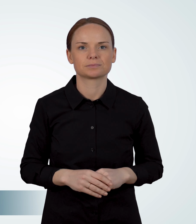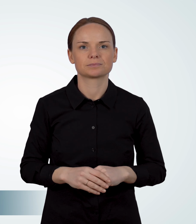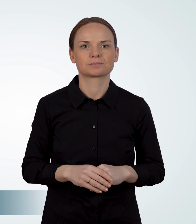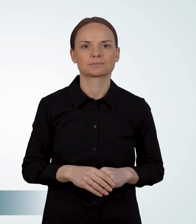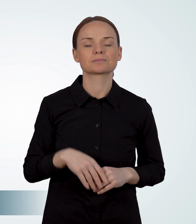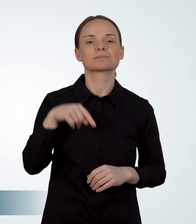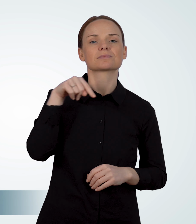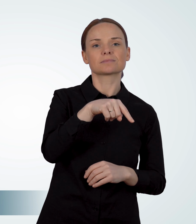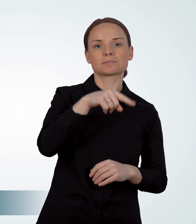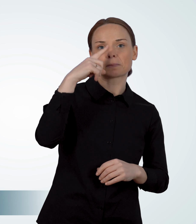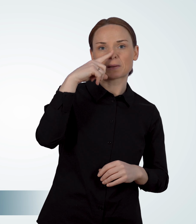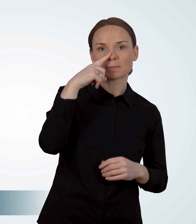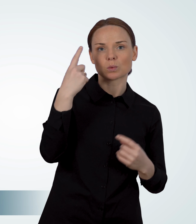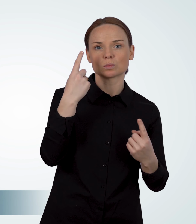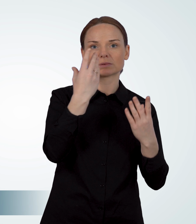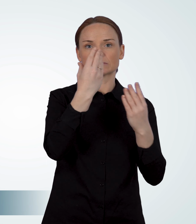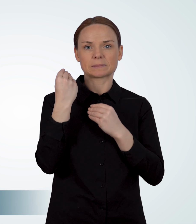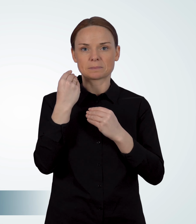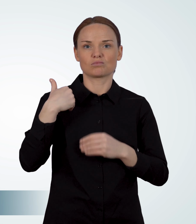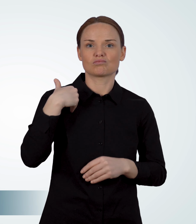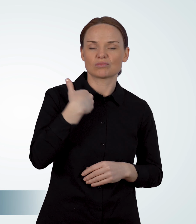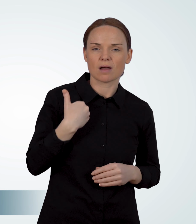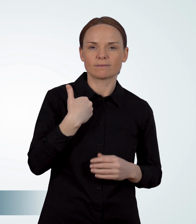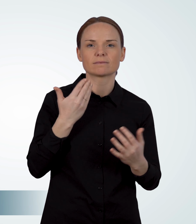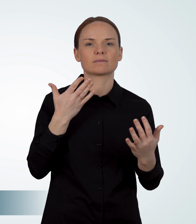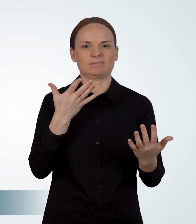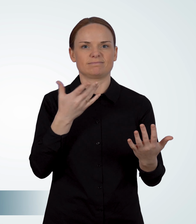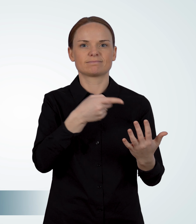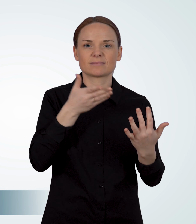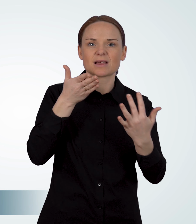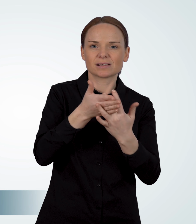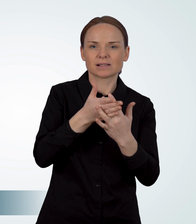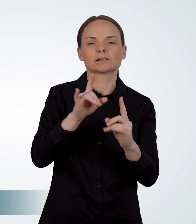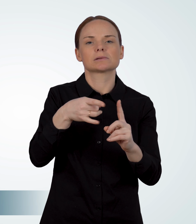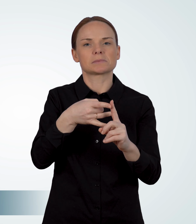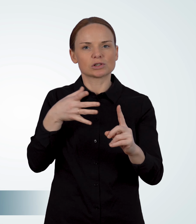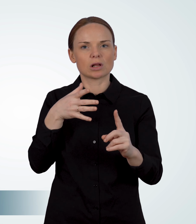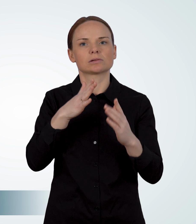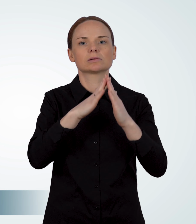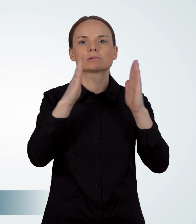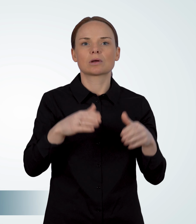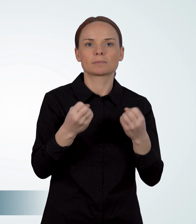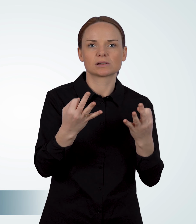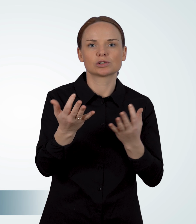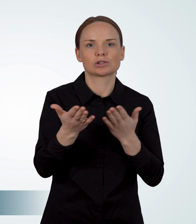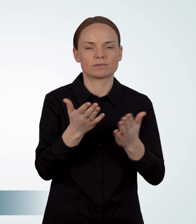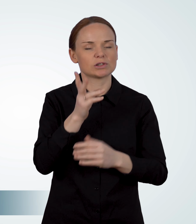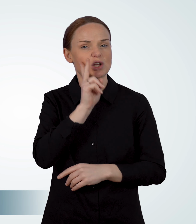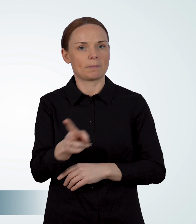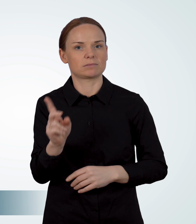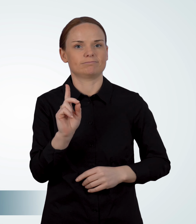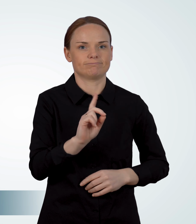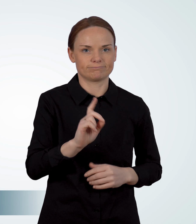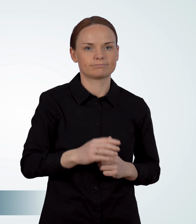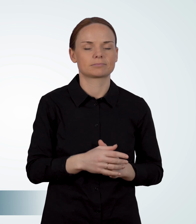People sleeping rough who access specialist homelessness services are more likely to be: